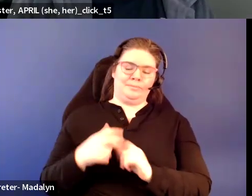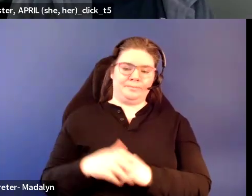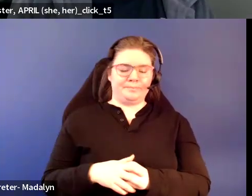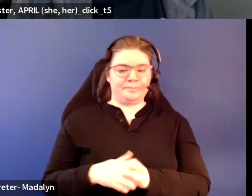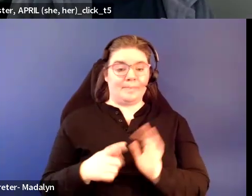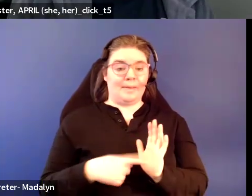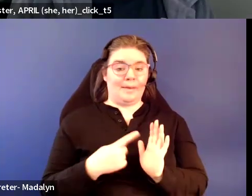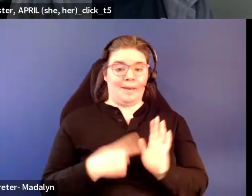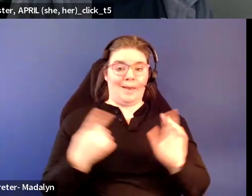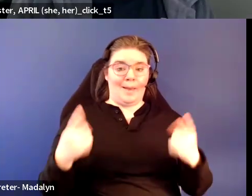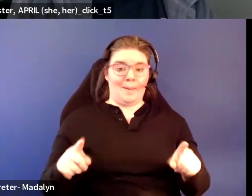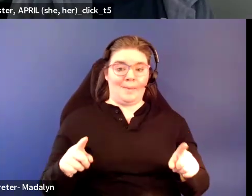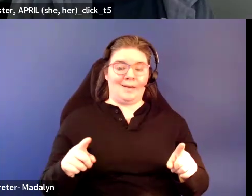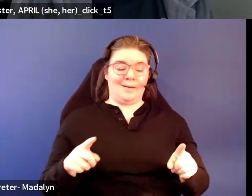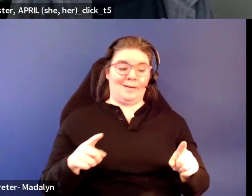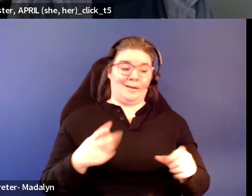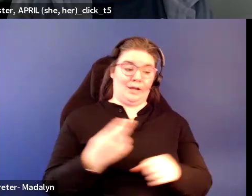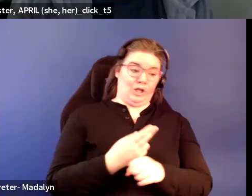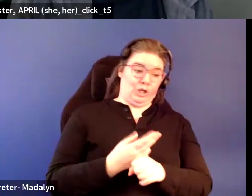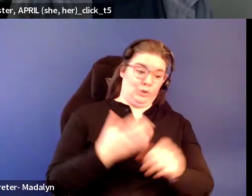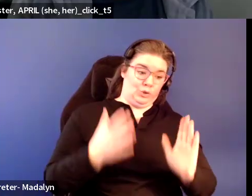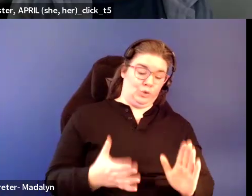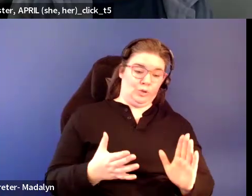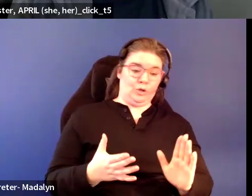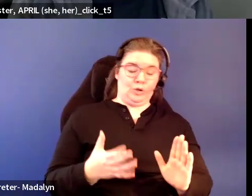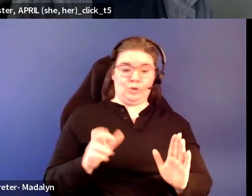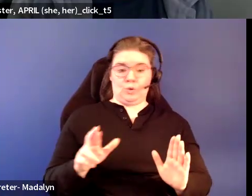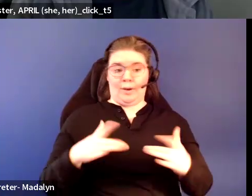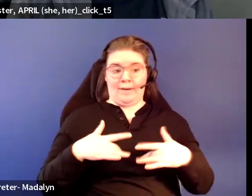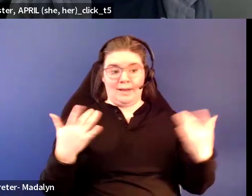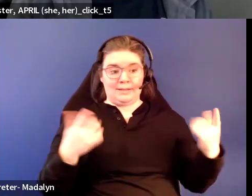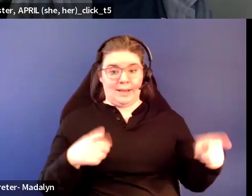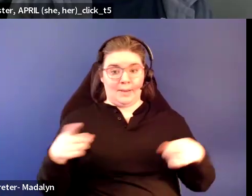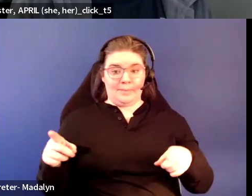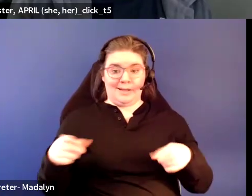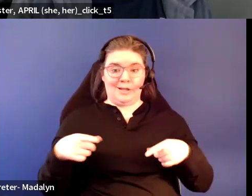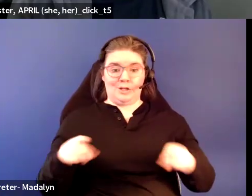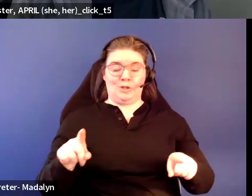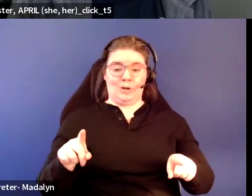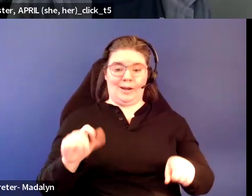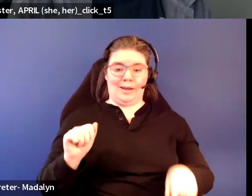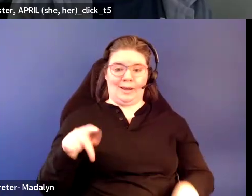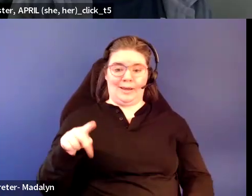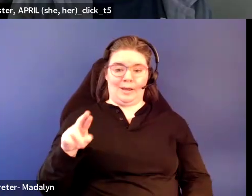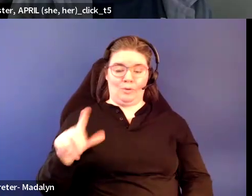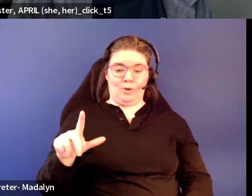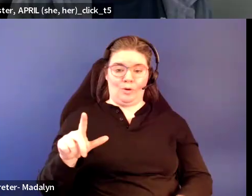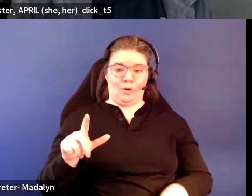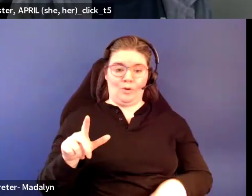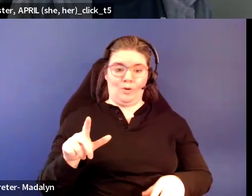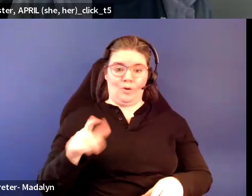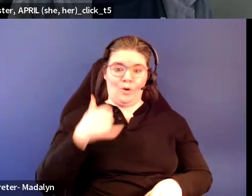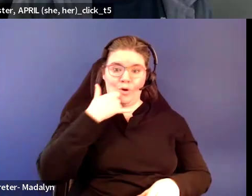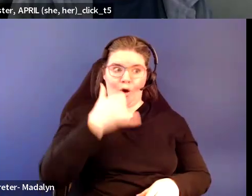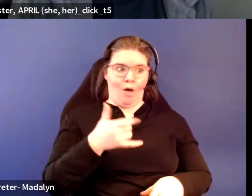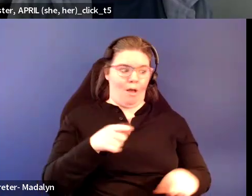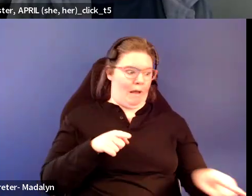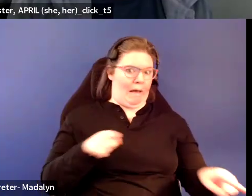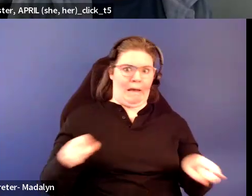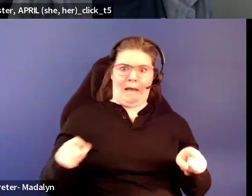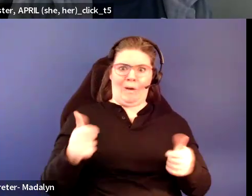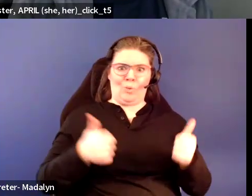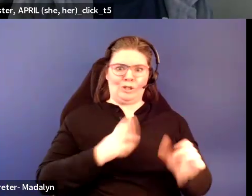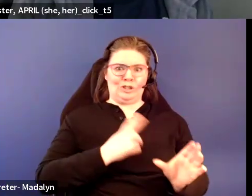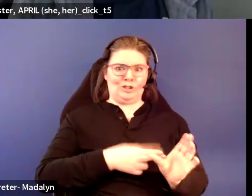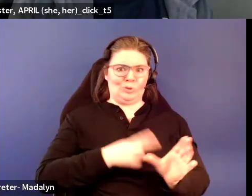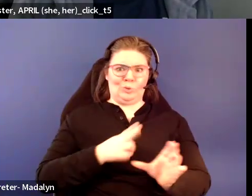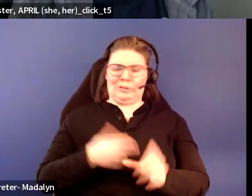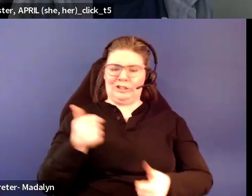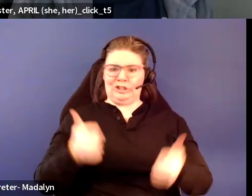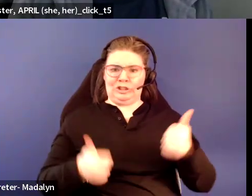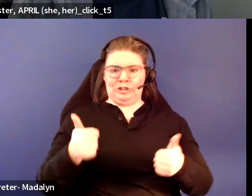Carolyn Grawi: you know, you get consumers or events that are taking place during April calls, and then you say, Oh, well, which thing do you do this for that? And you have to, you know, weigh things out. But